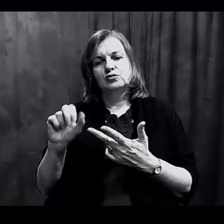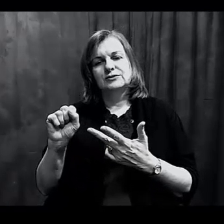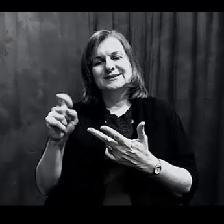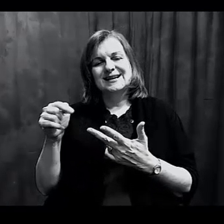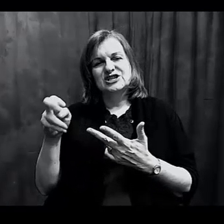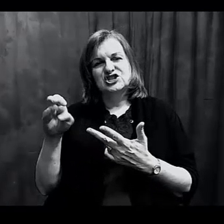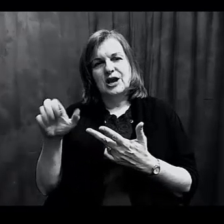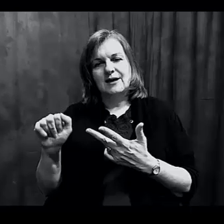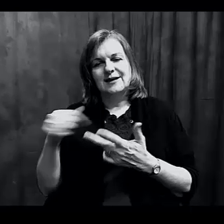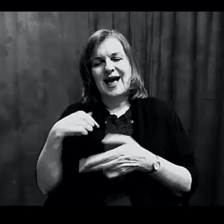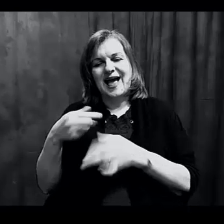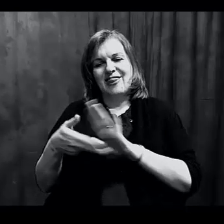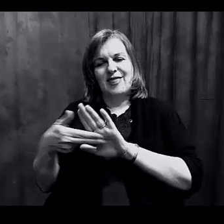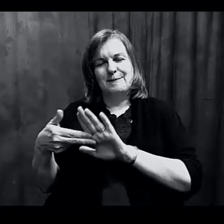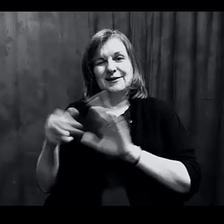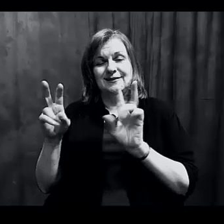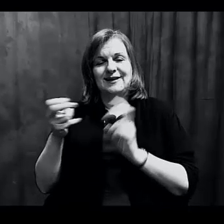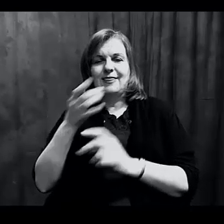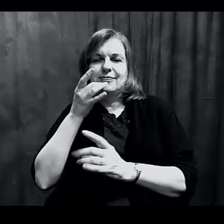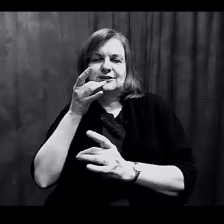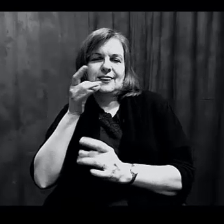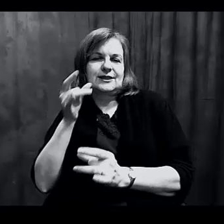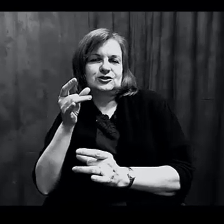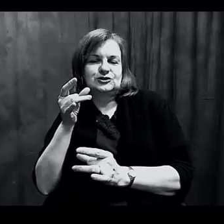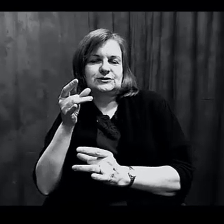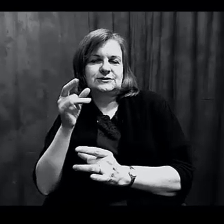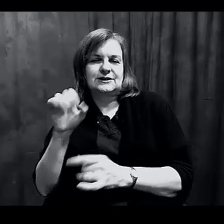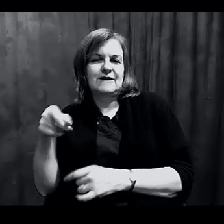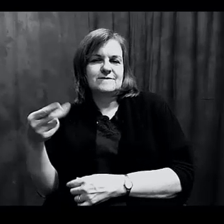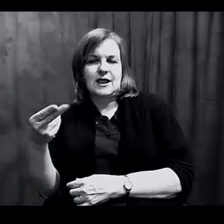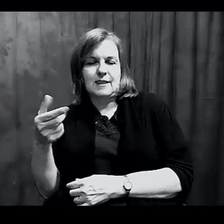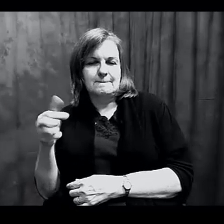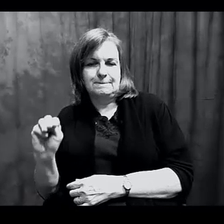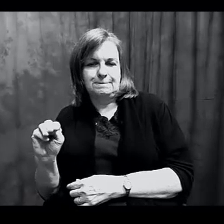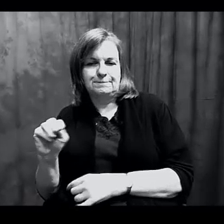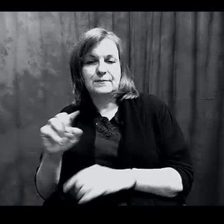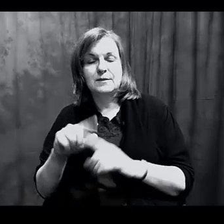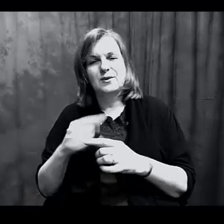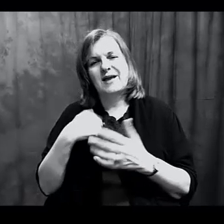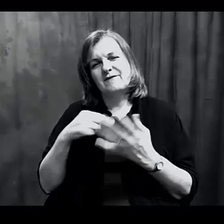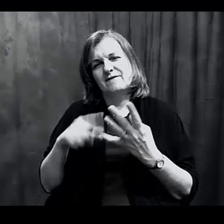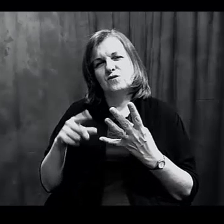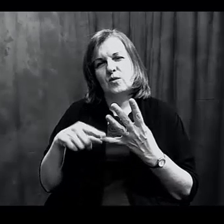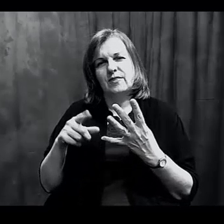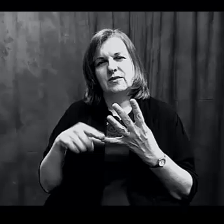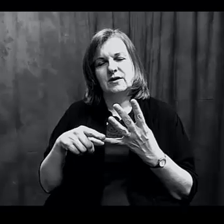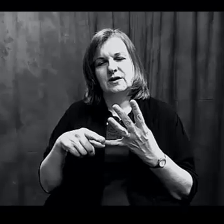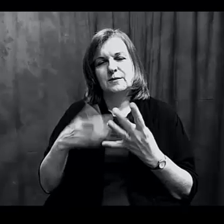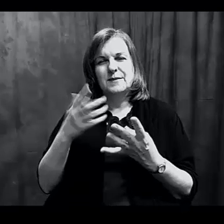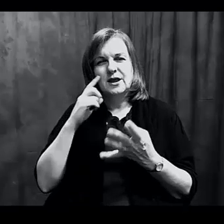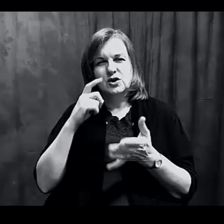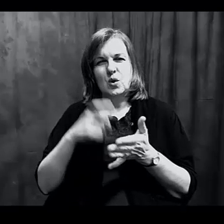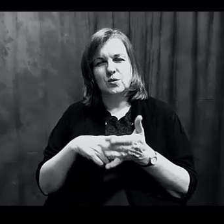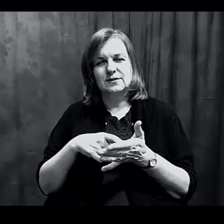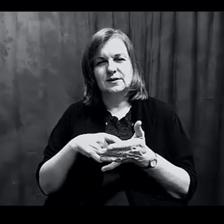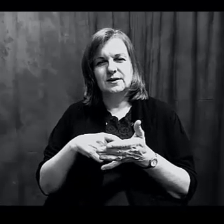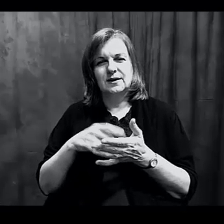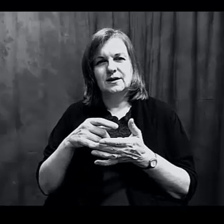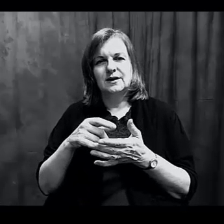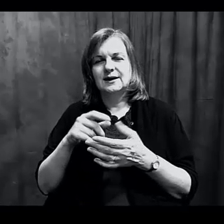but typically we look at most of them as having a fairly short lifespan so they don't live very long but they reproduce in very very